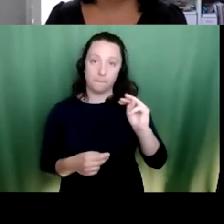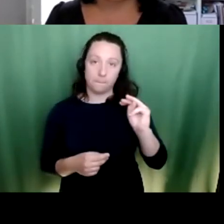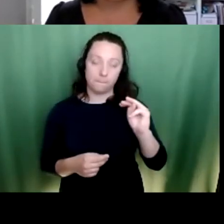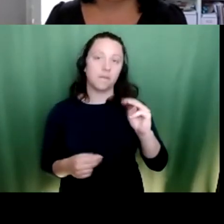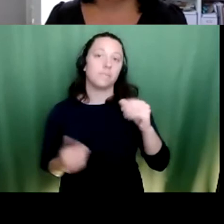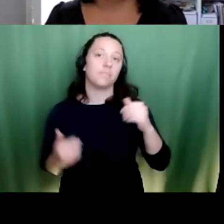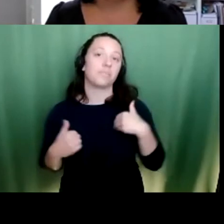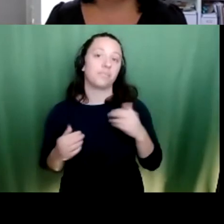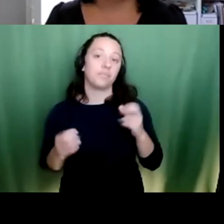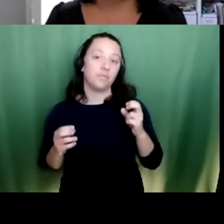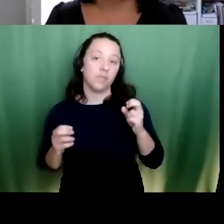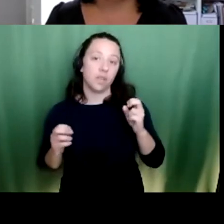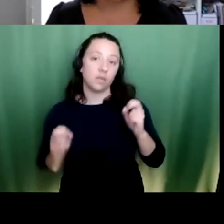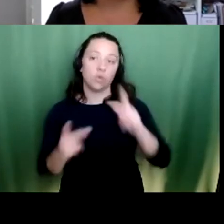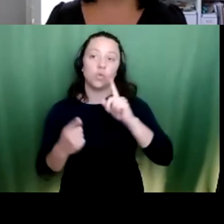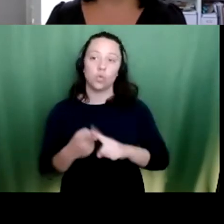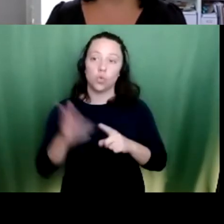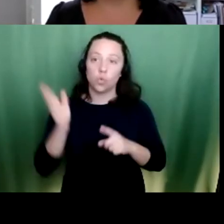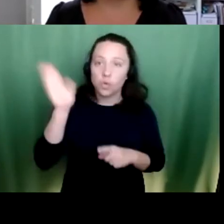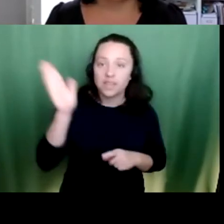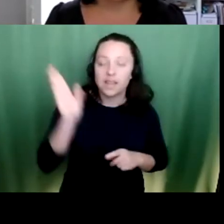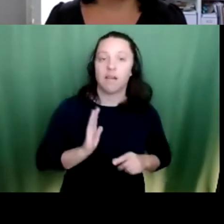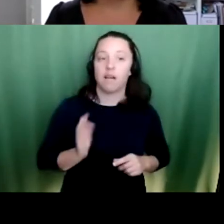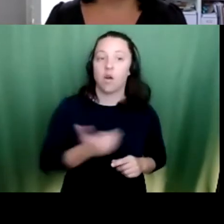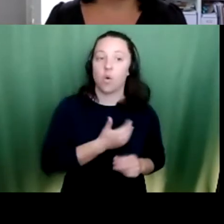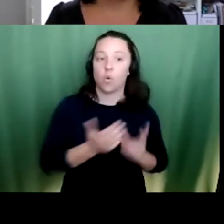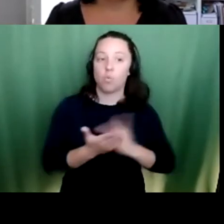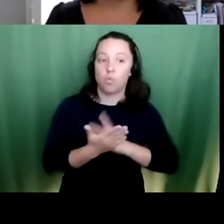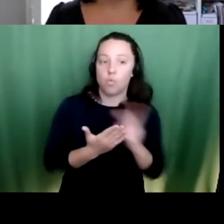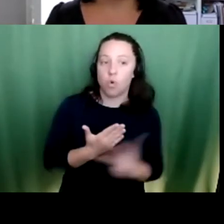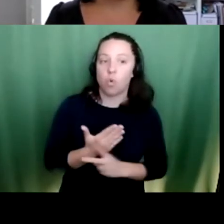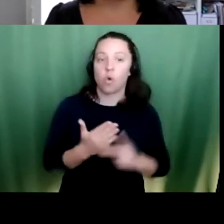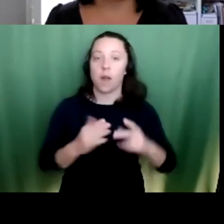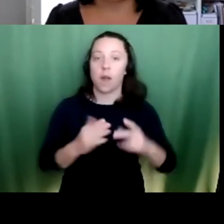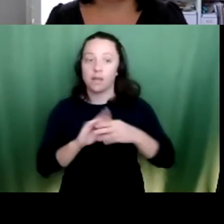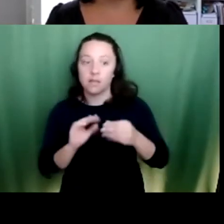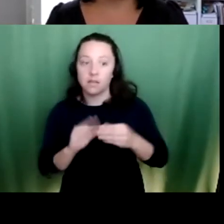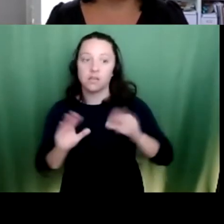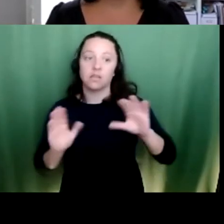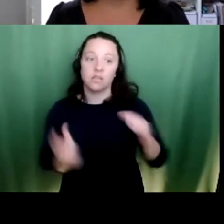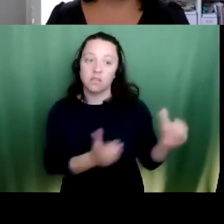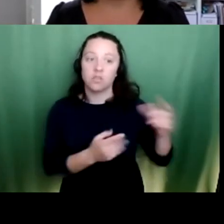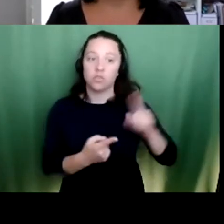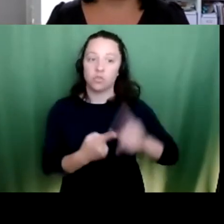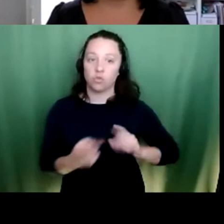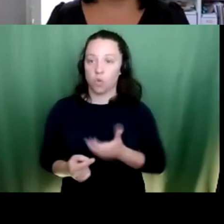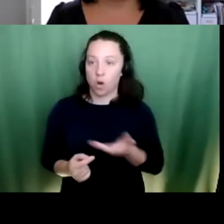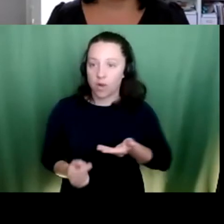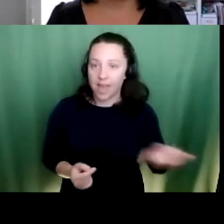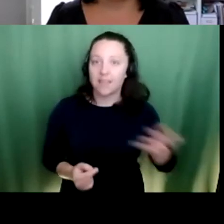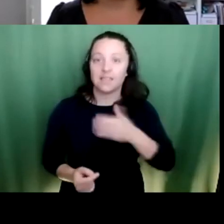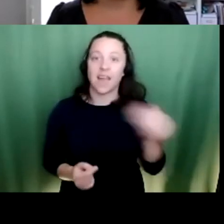present our program to guests that’s sensory free Fridays. We turn down the lights, we create a